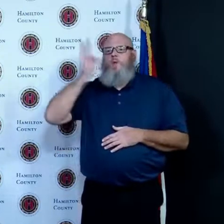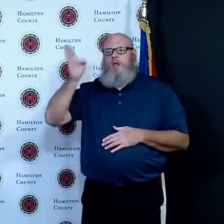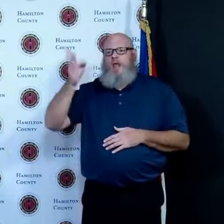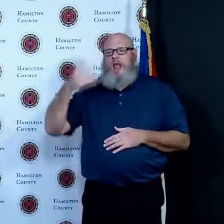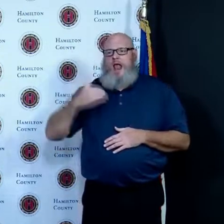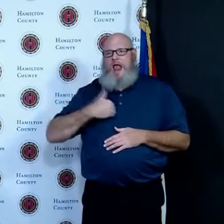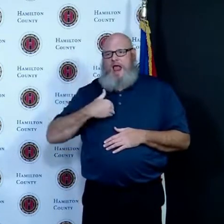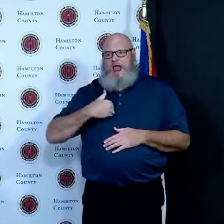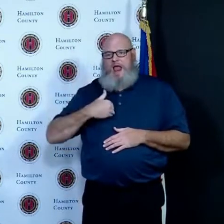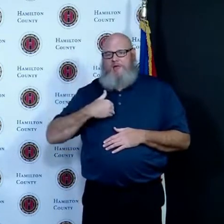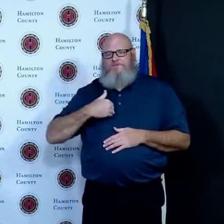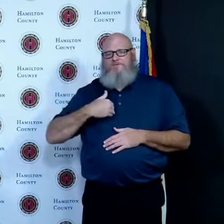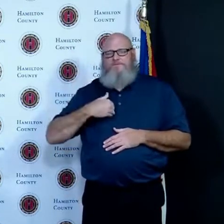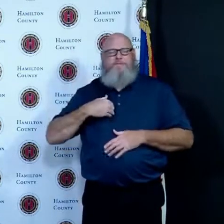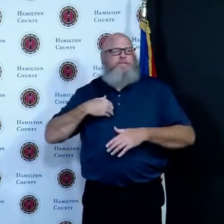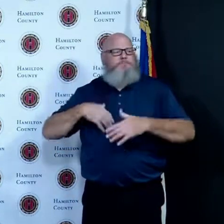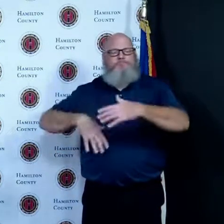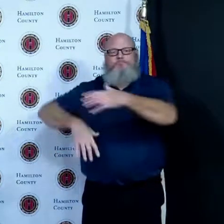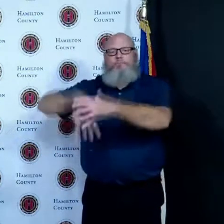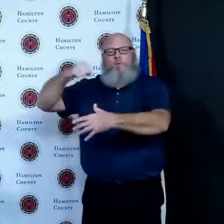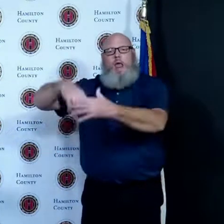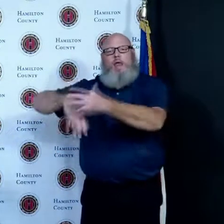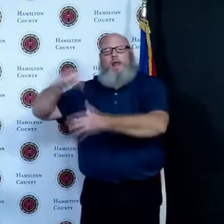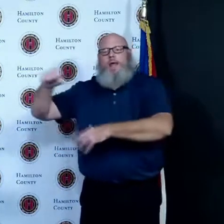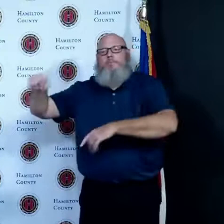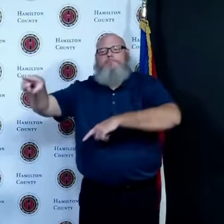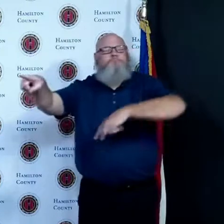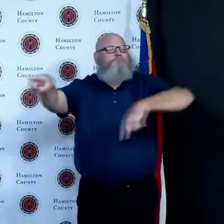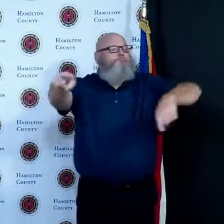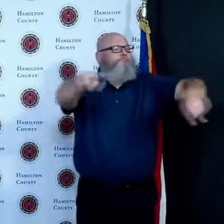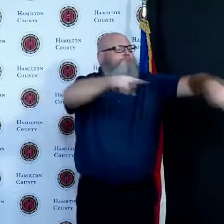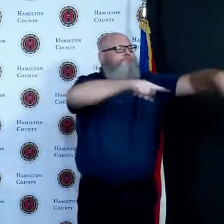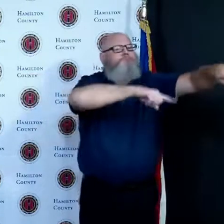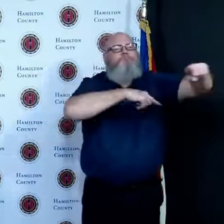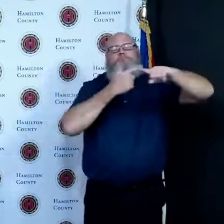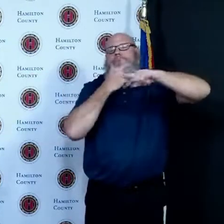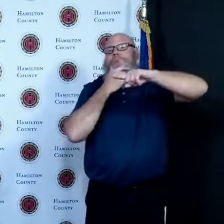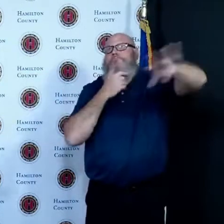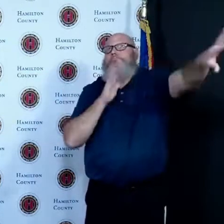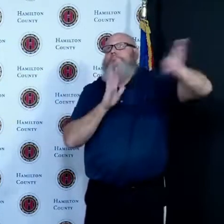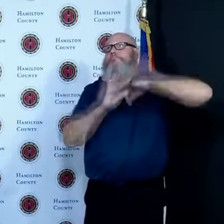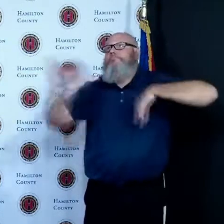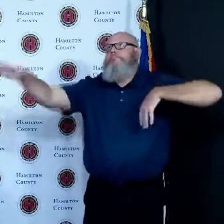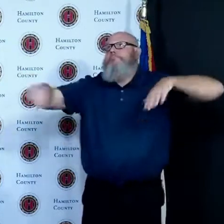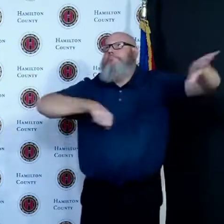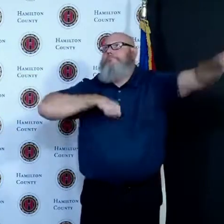on our survey we have yesterday morning over a thousand individuals that were 80 and older and